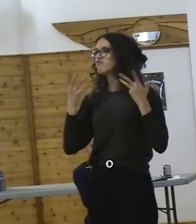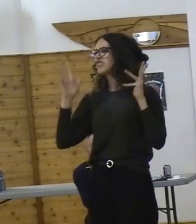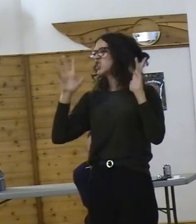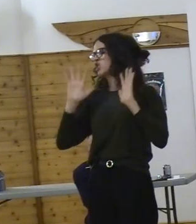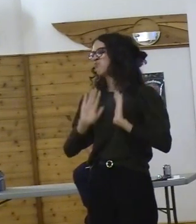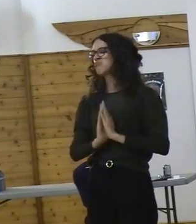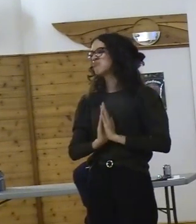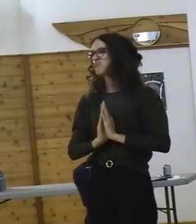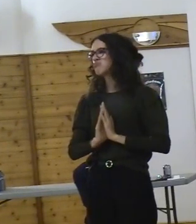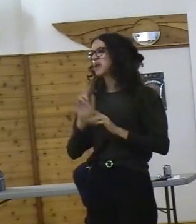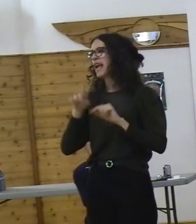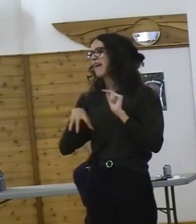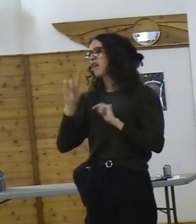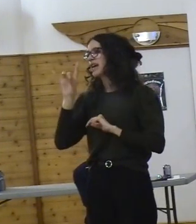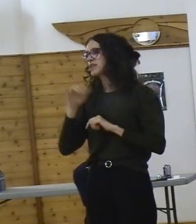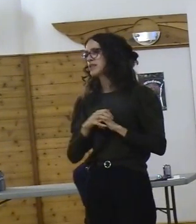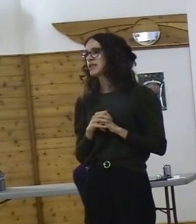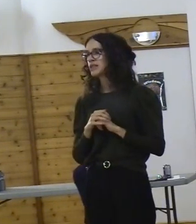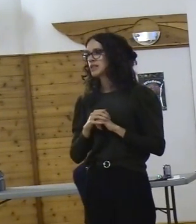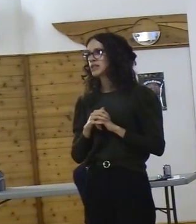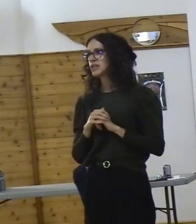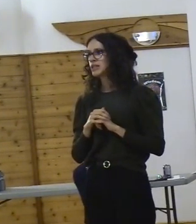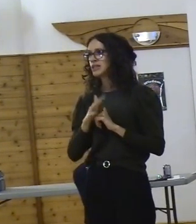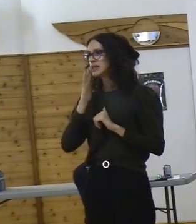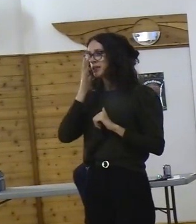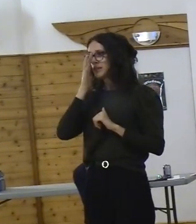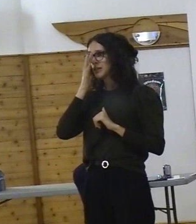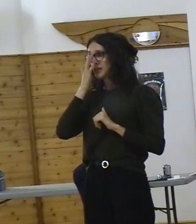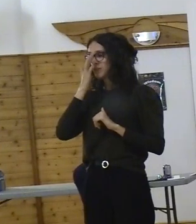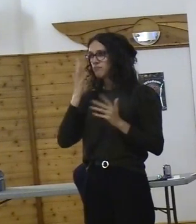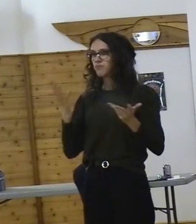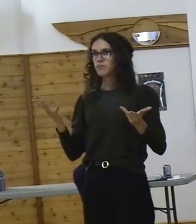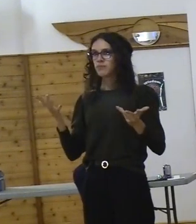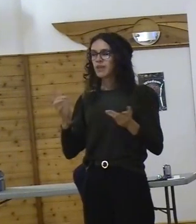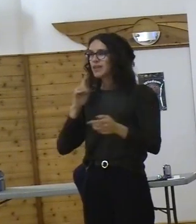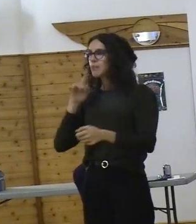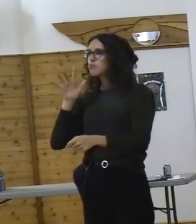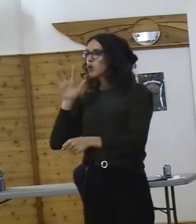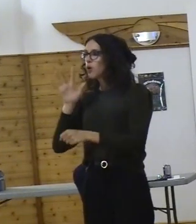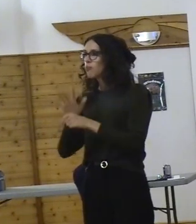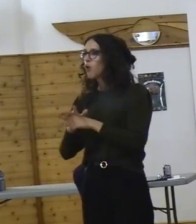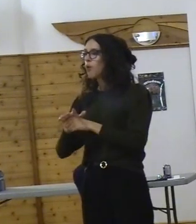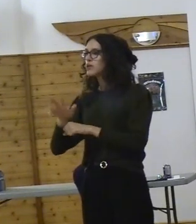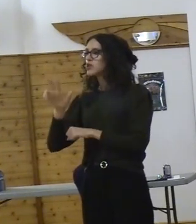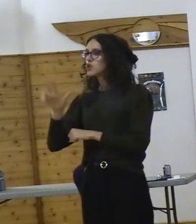And the birthday party was over.